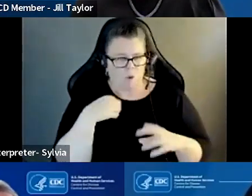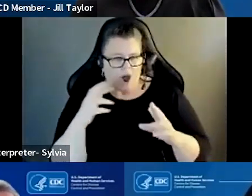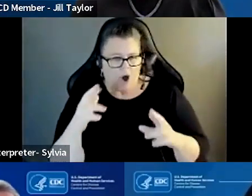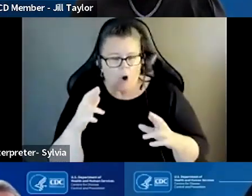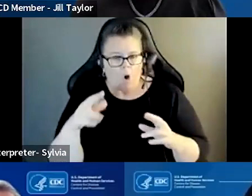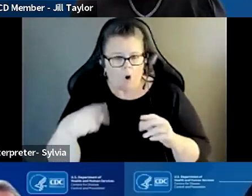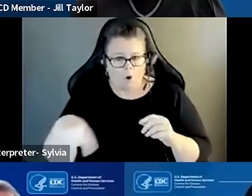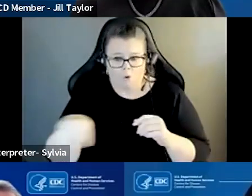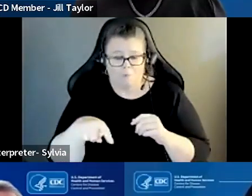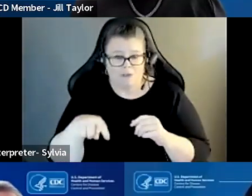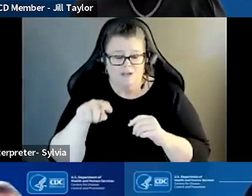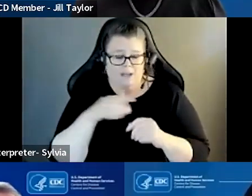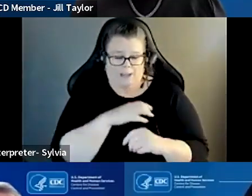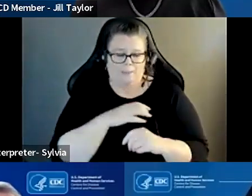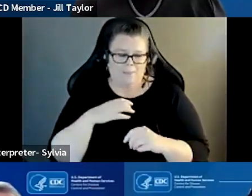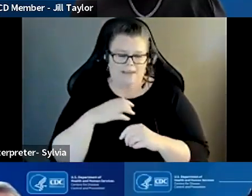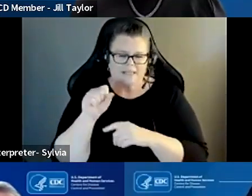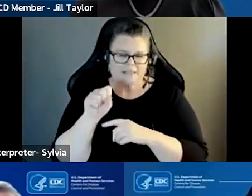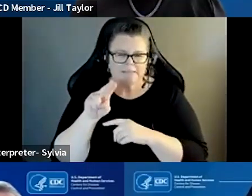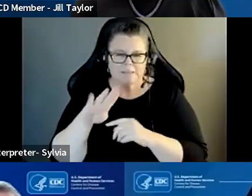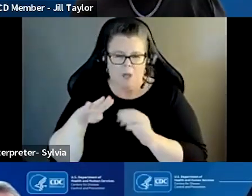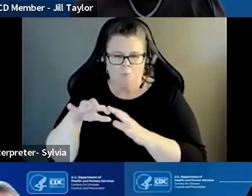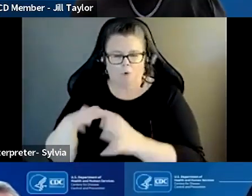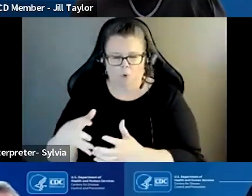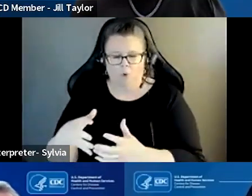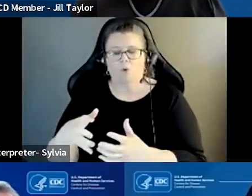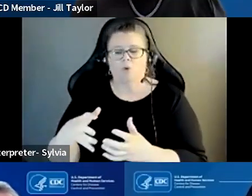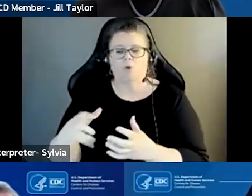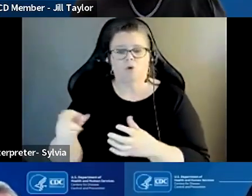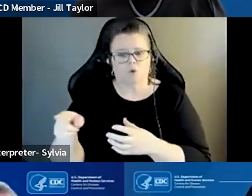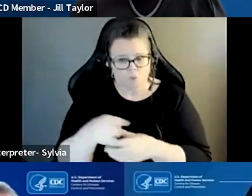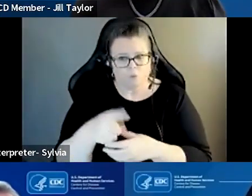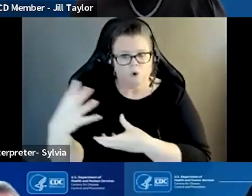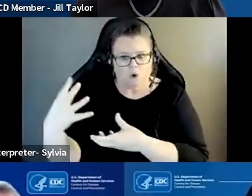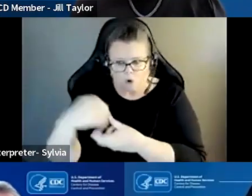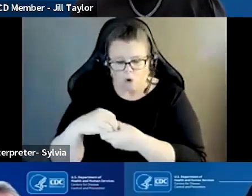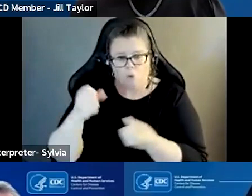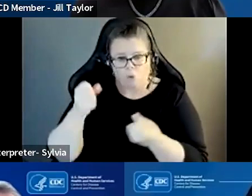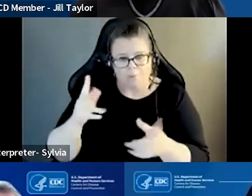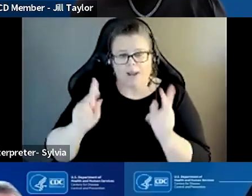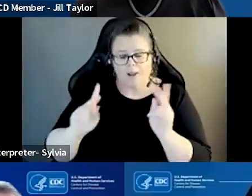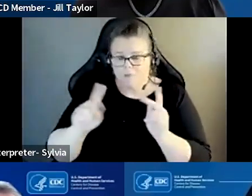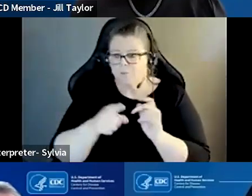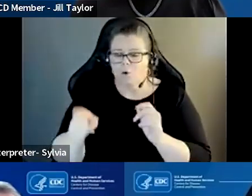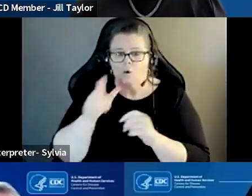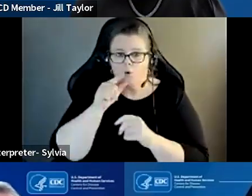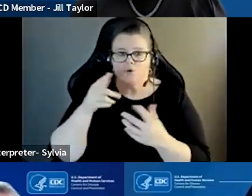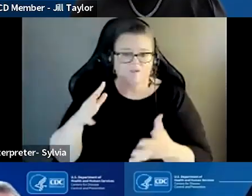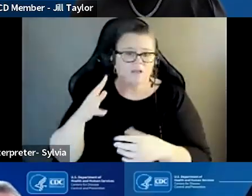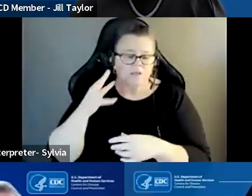that we're going to have, you're including a lot of people who had the work of being on the ground, right, and not just